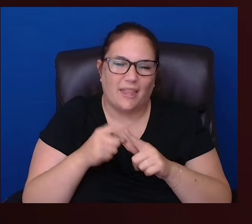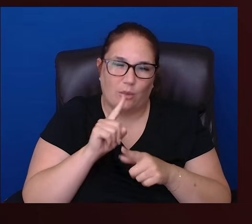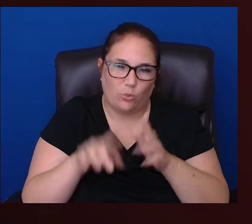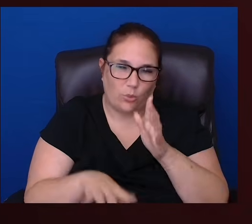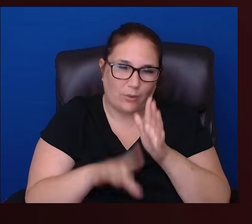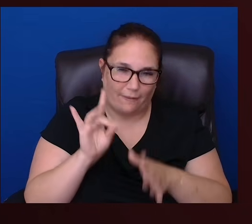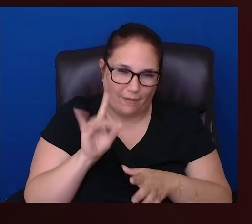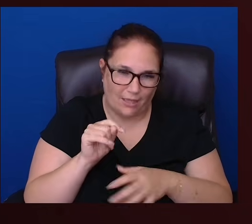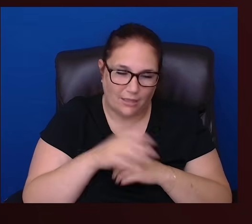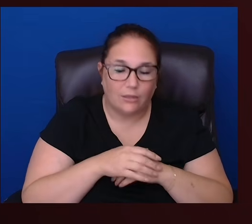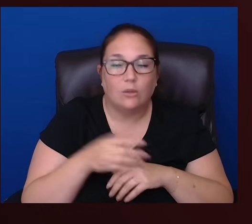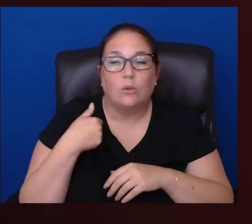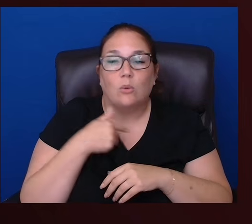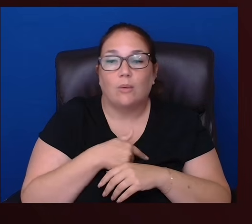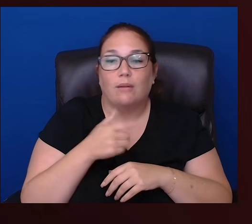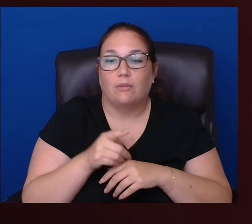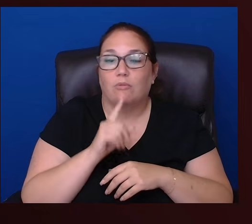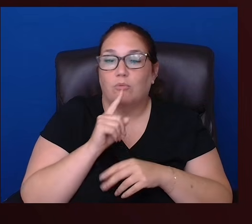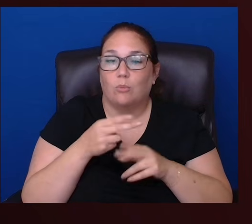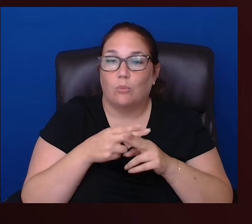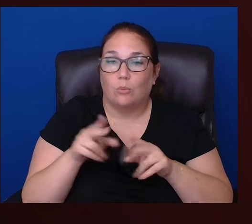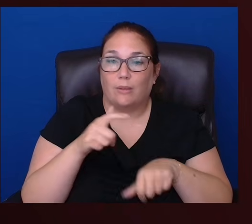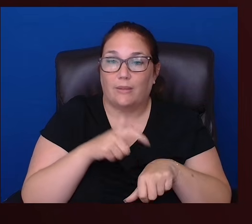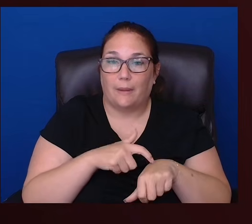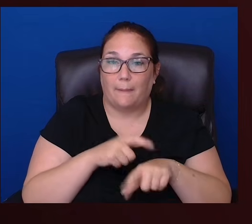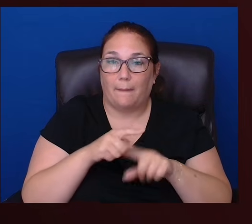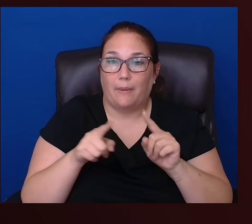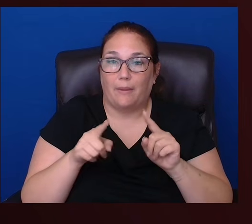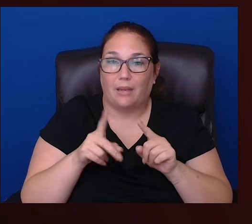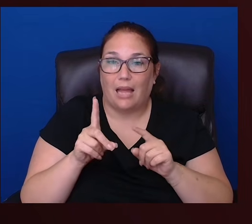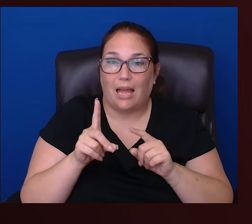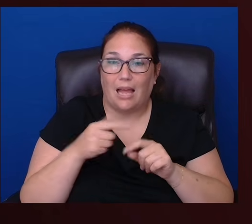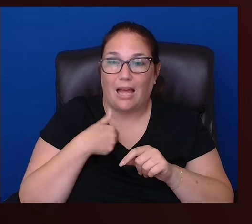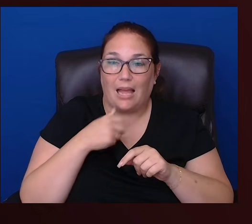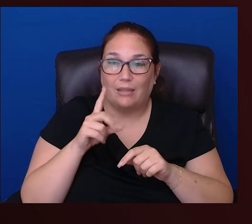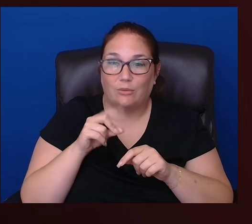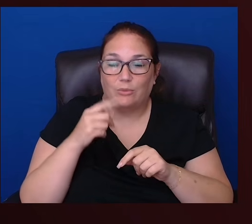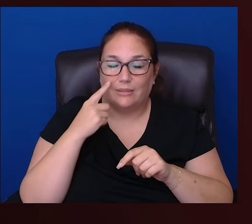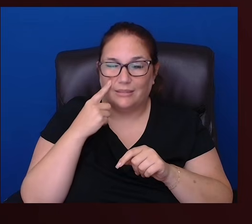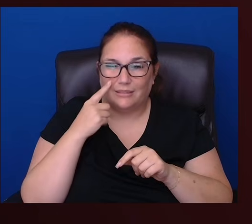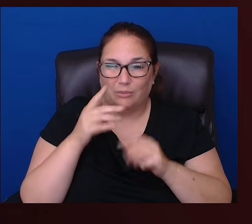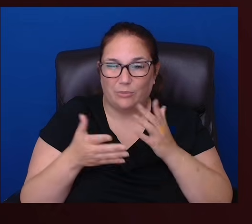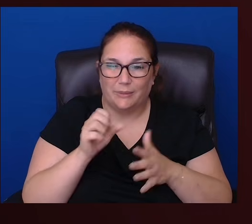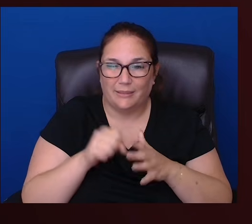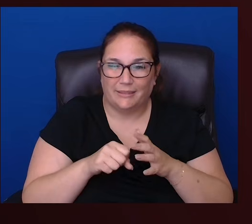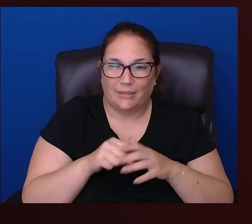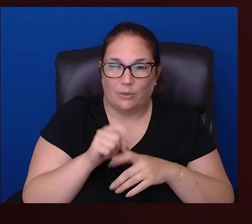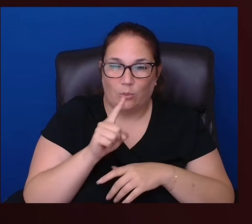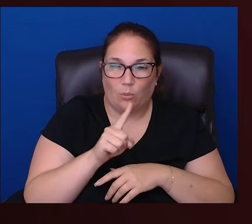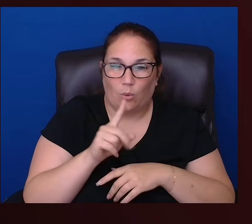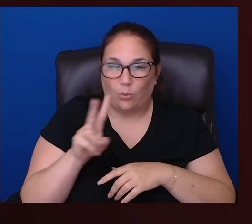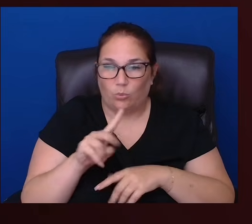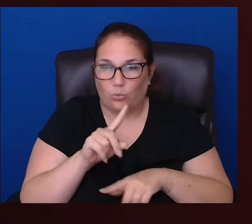We have a very short time but I do think we could probably take one or two questions so I'm